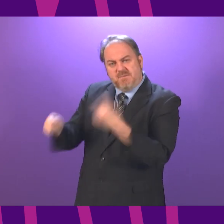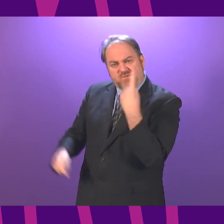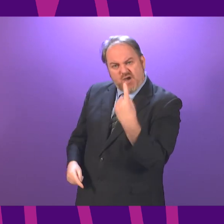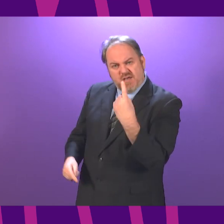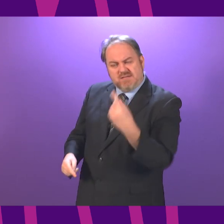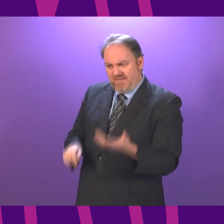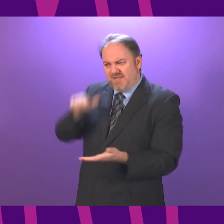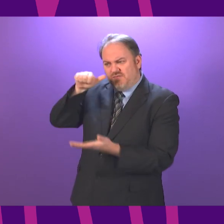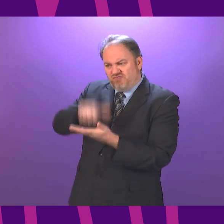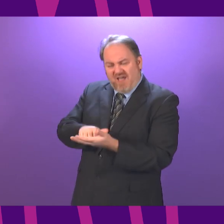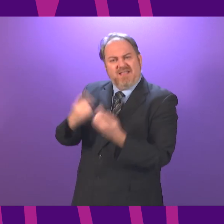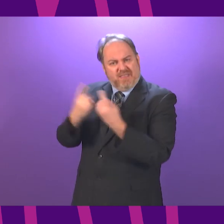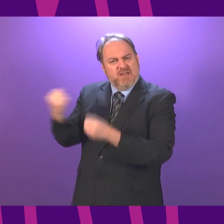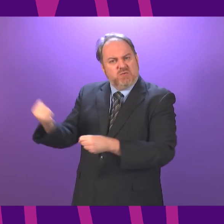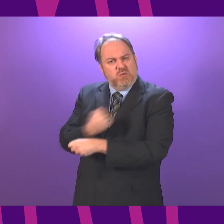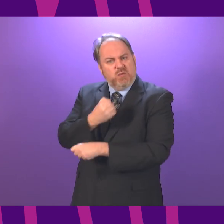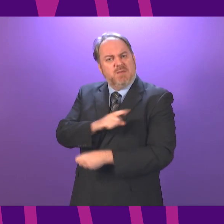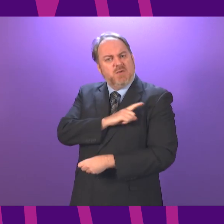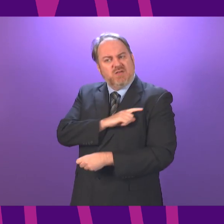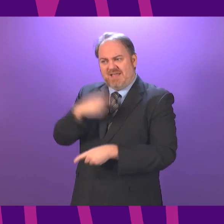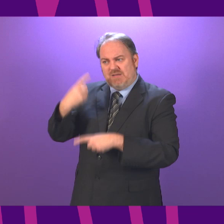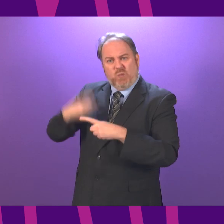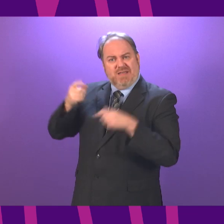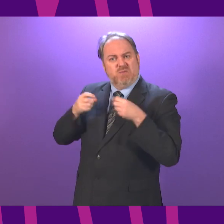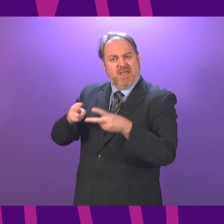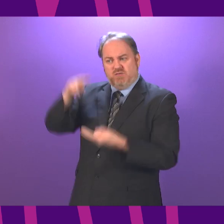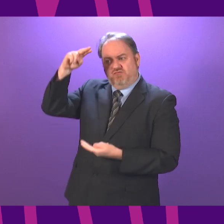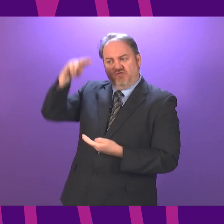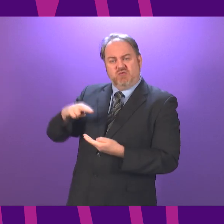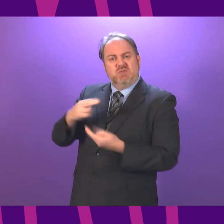because that is the quickest way to reduce the death toll, given that people in care homes